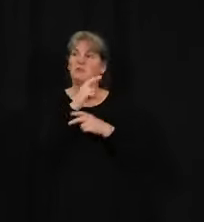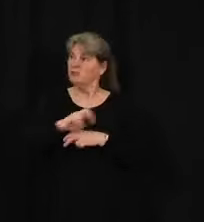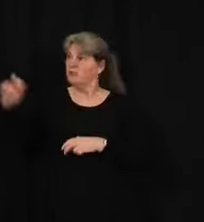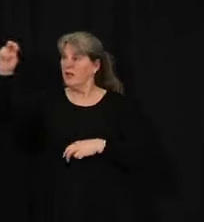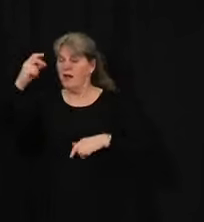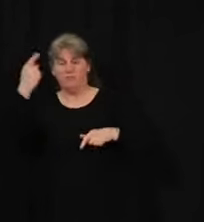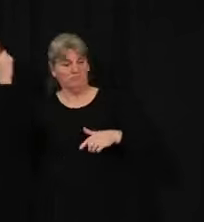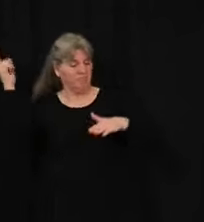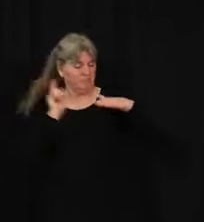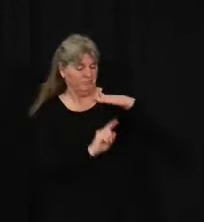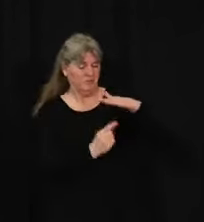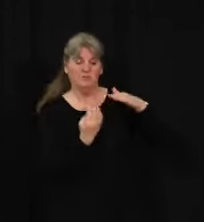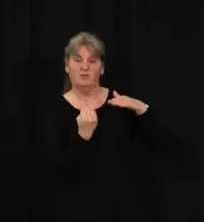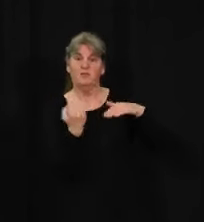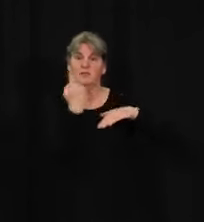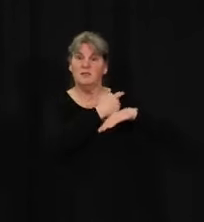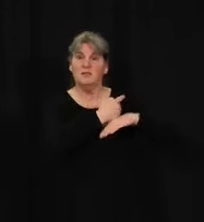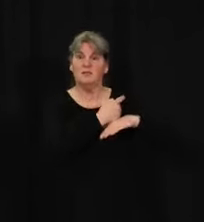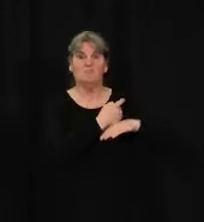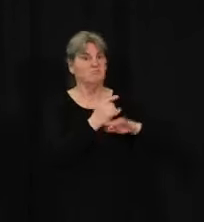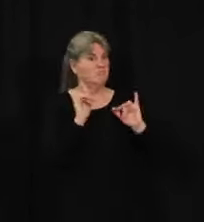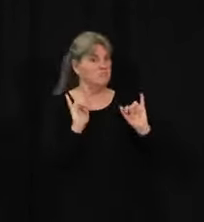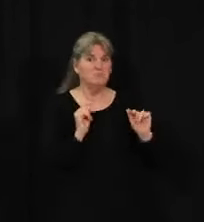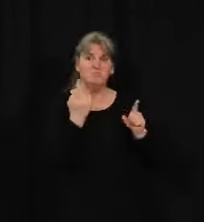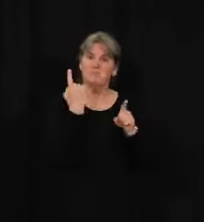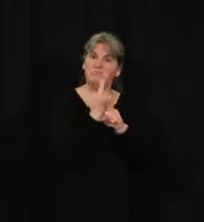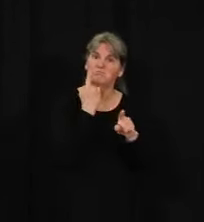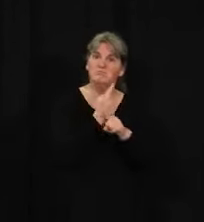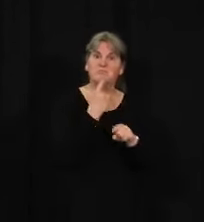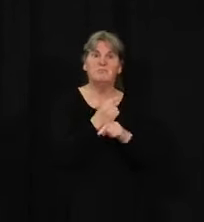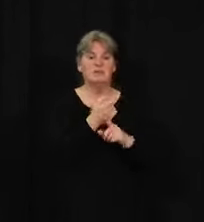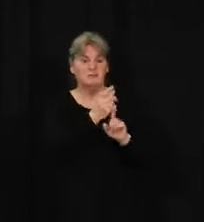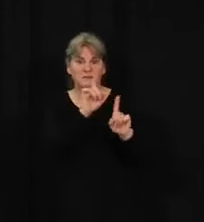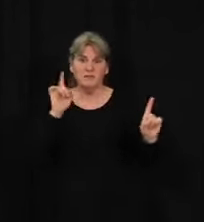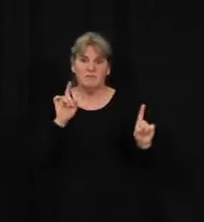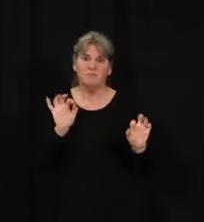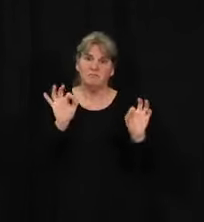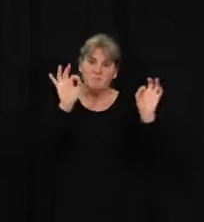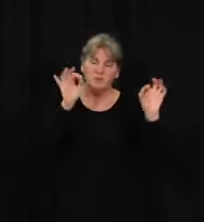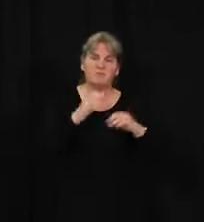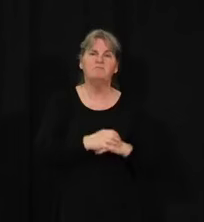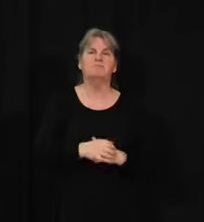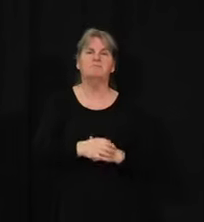see a much different reality. Let's say a group of people came back from an event where ten of